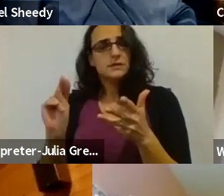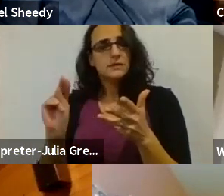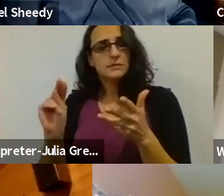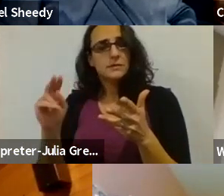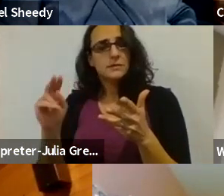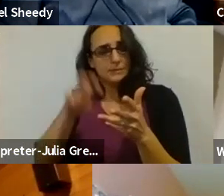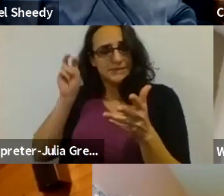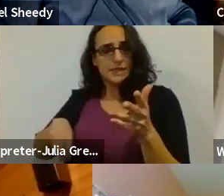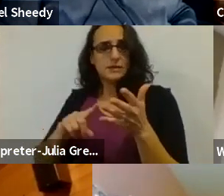Carolyn Gallagher: And I am